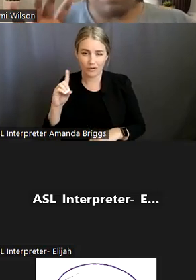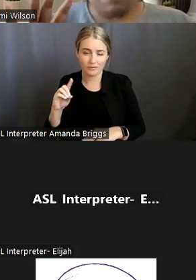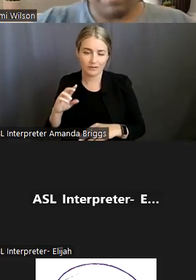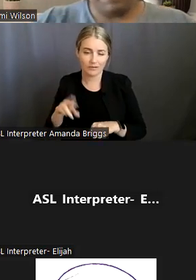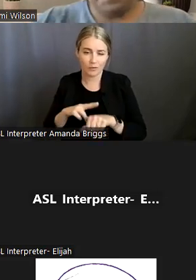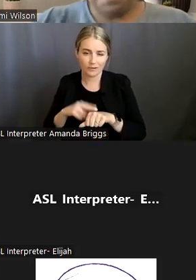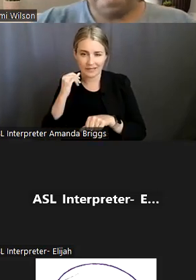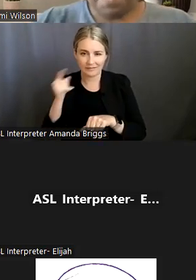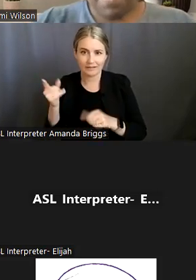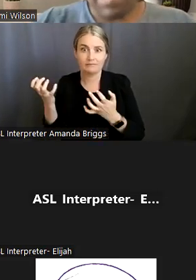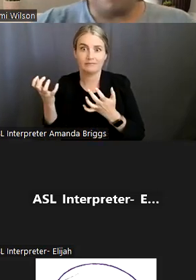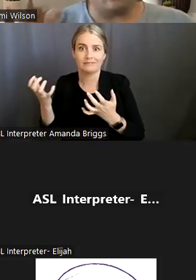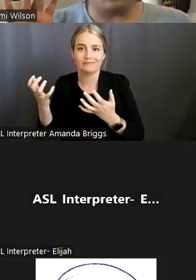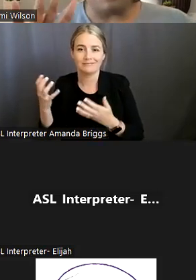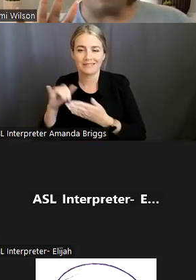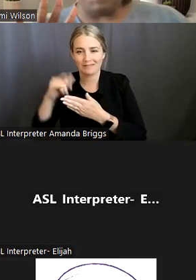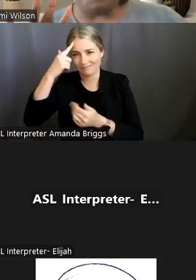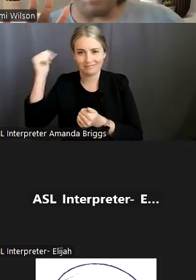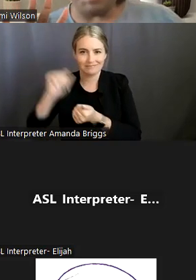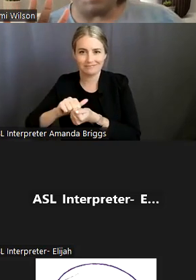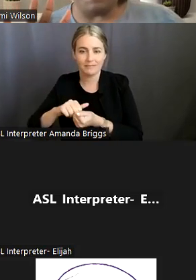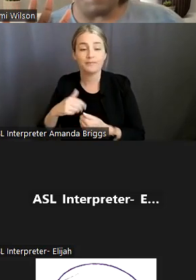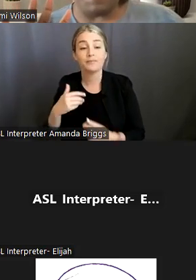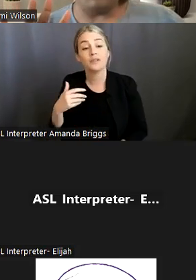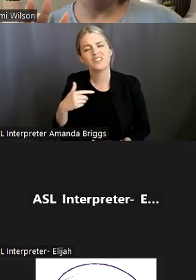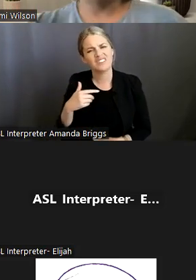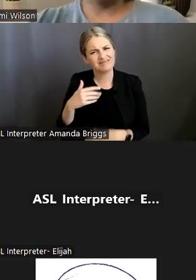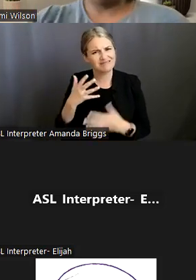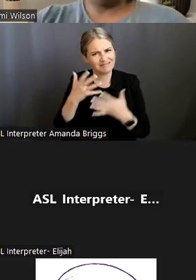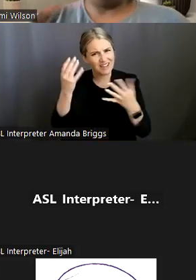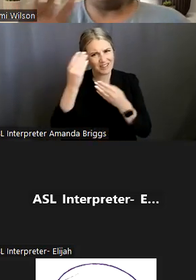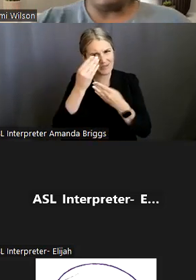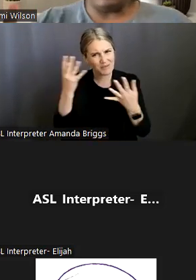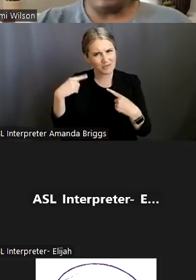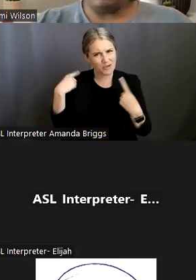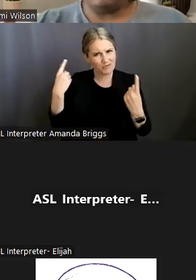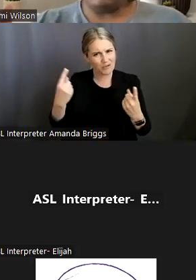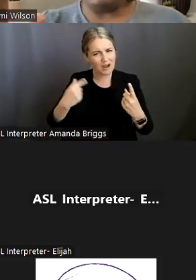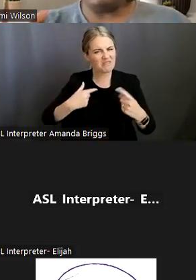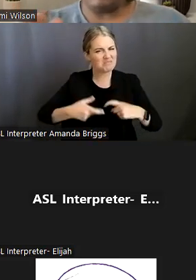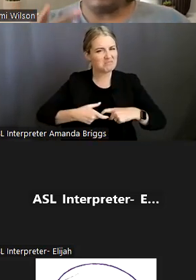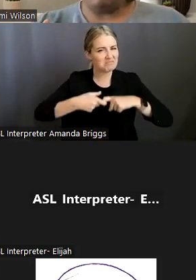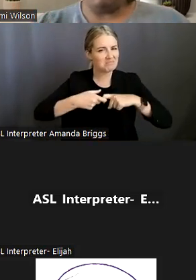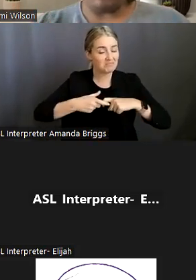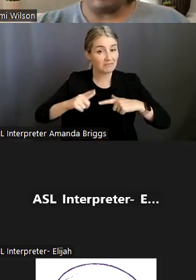keep going, I shared a lot of information so far. Just wanna check in and see if anybody